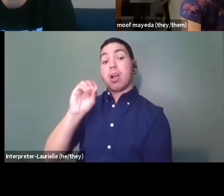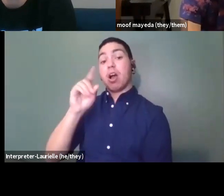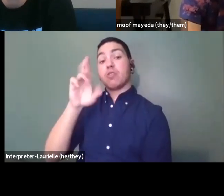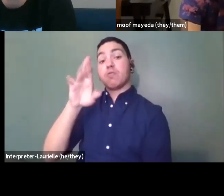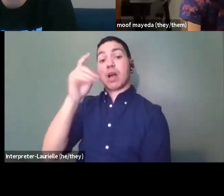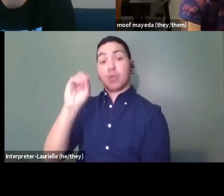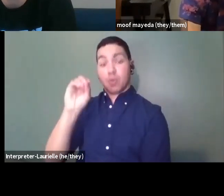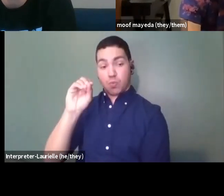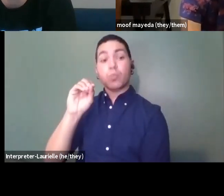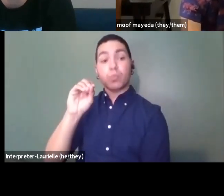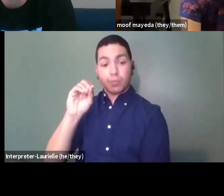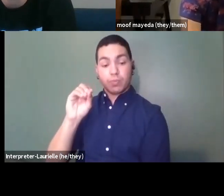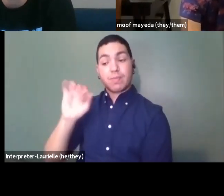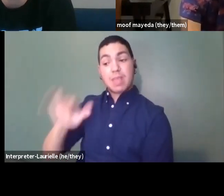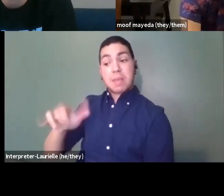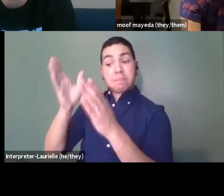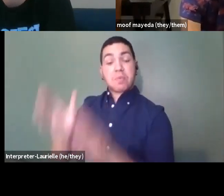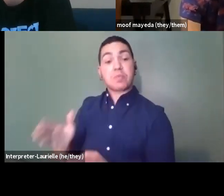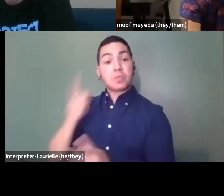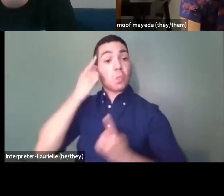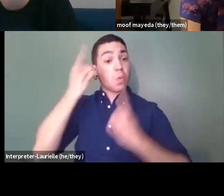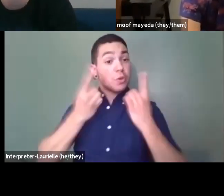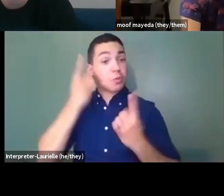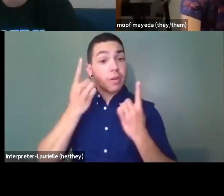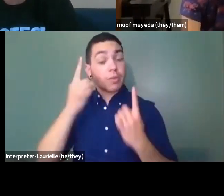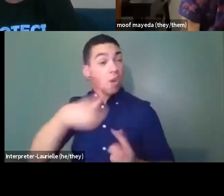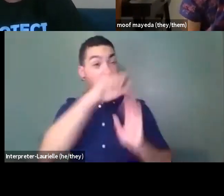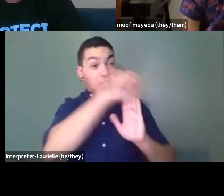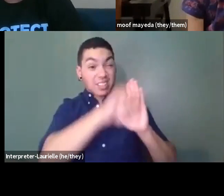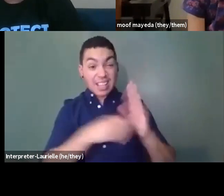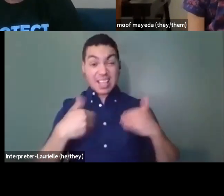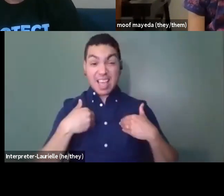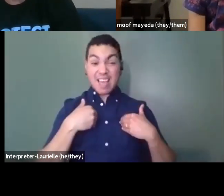Tyler, what advice do you have for cisgender students and